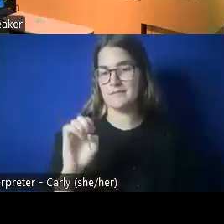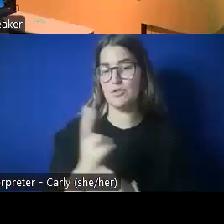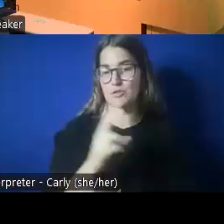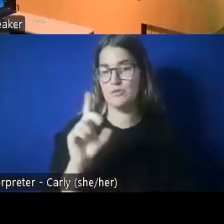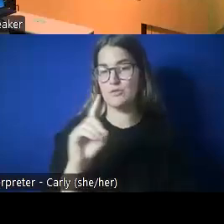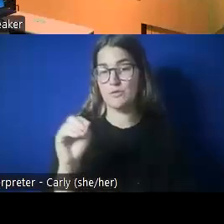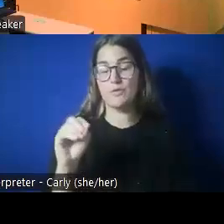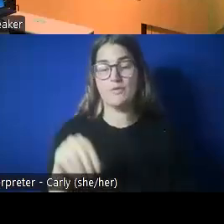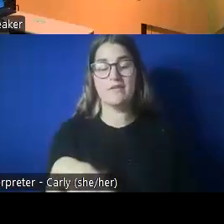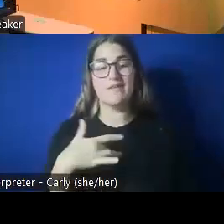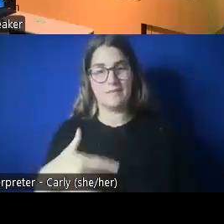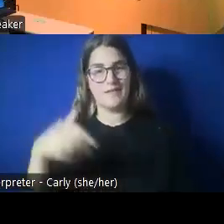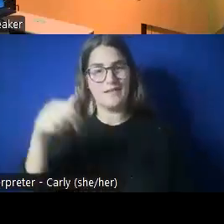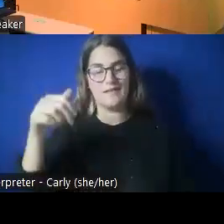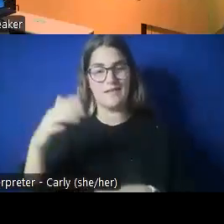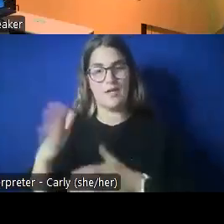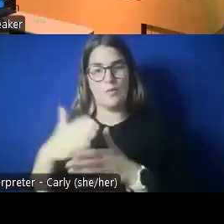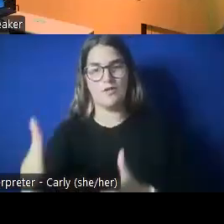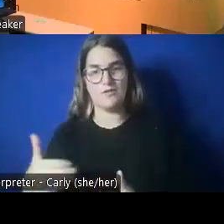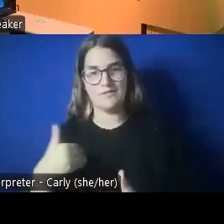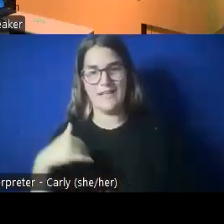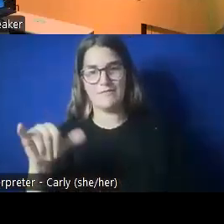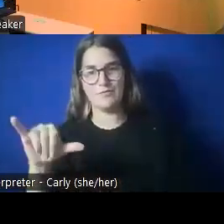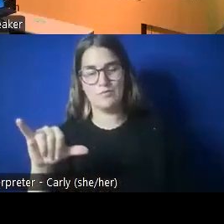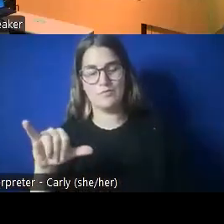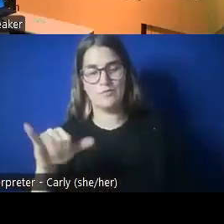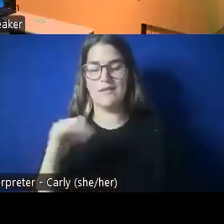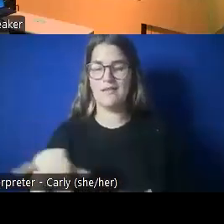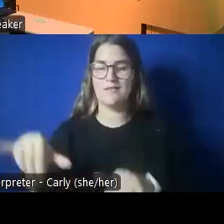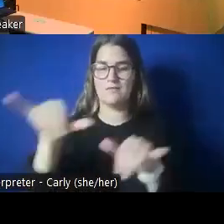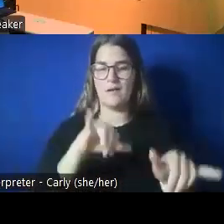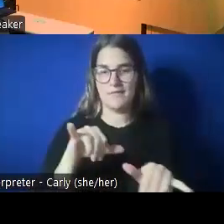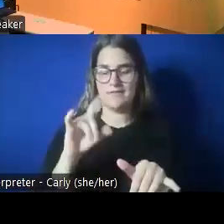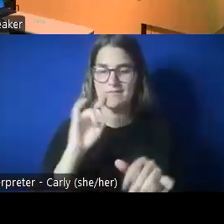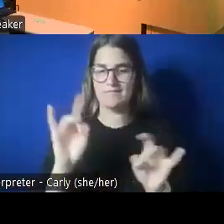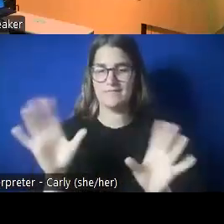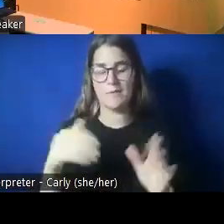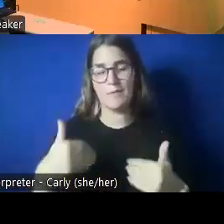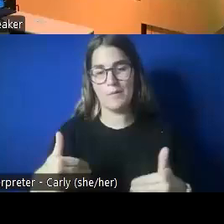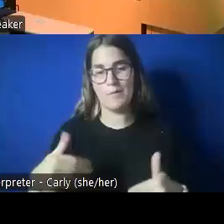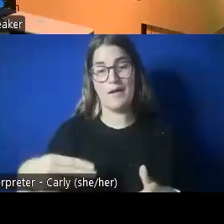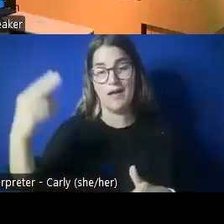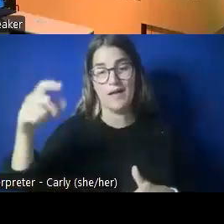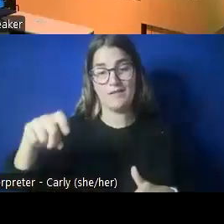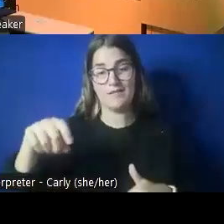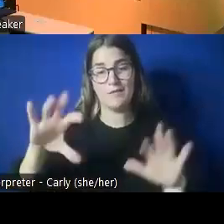violence is quite common in that scenario so it is a high need population and I I do think sort